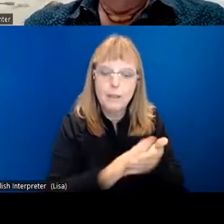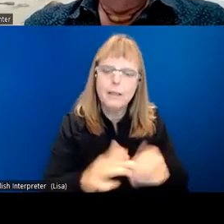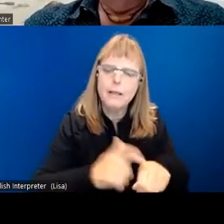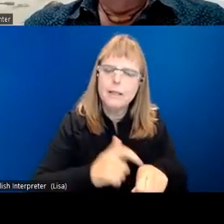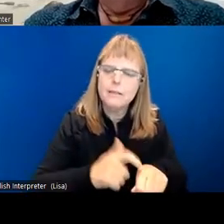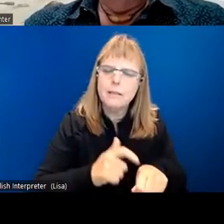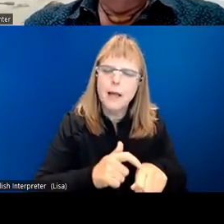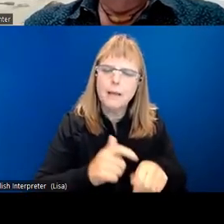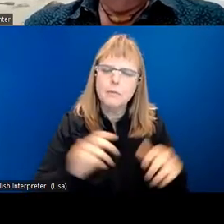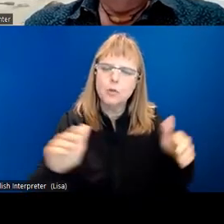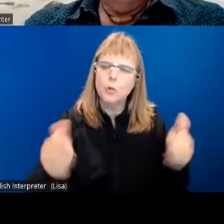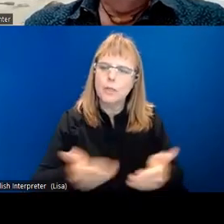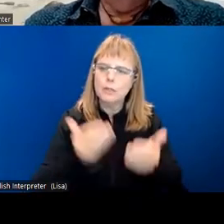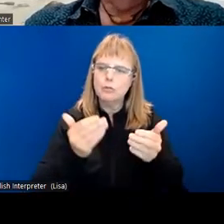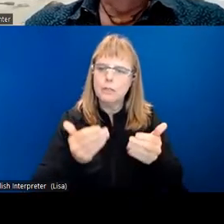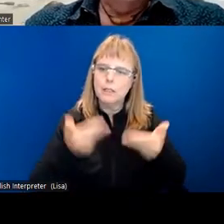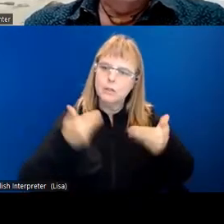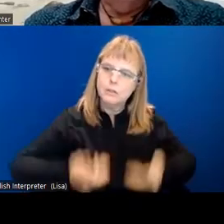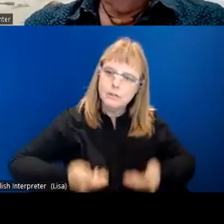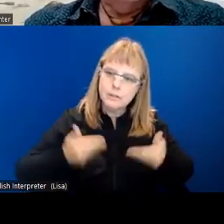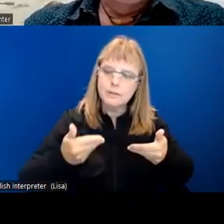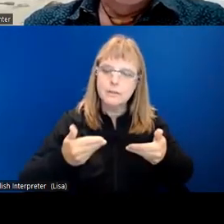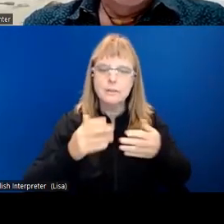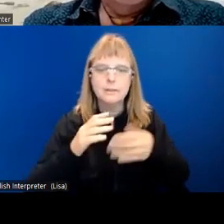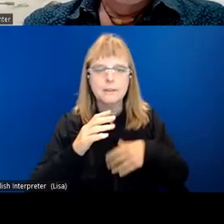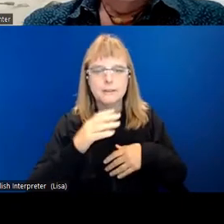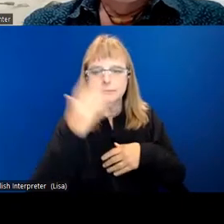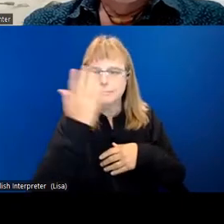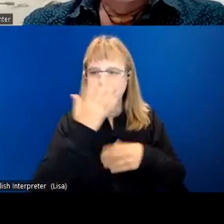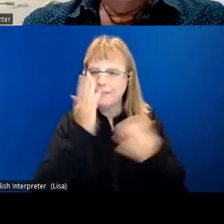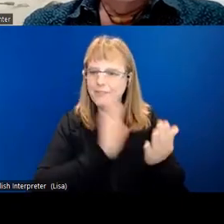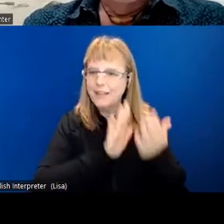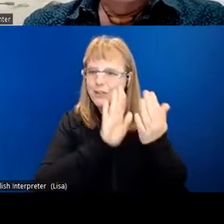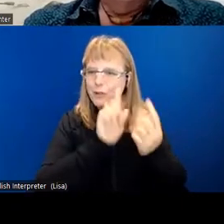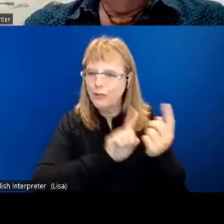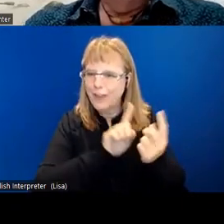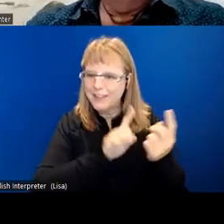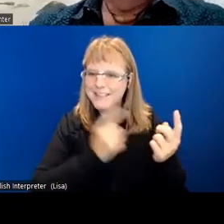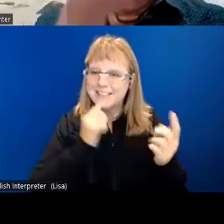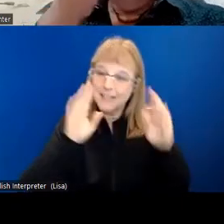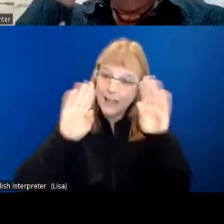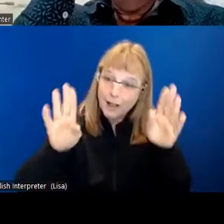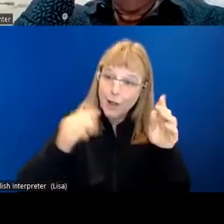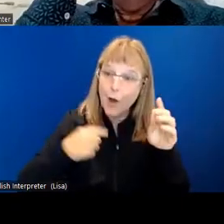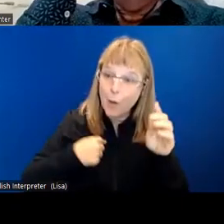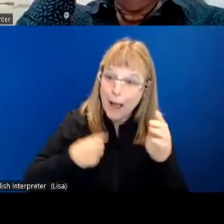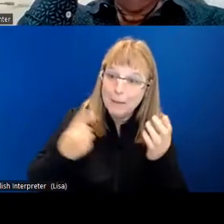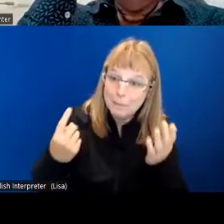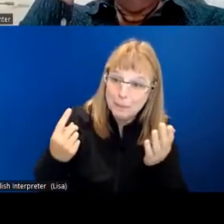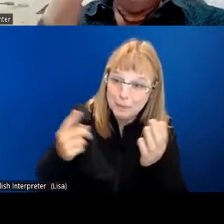and get that face to face time and say, "Oh, I'm the one that's been hounding you in your inbox."